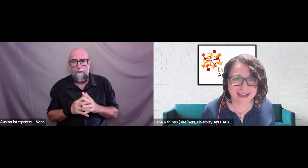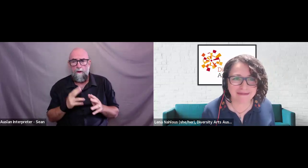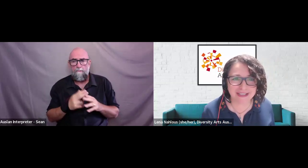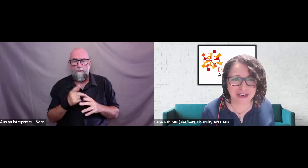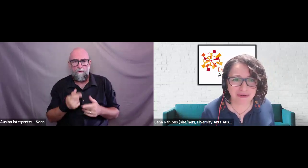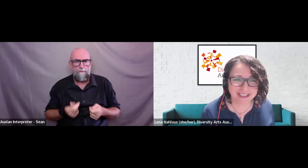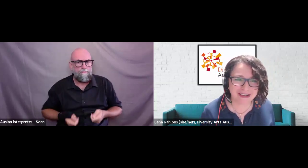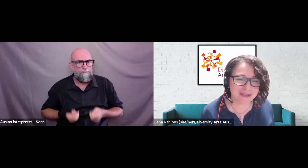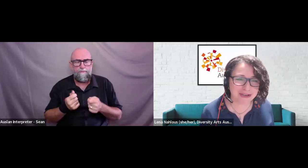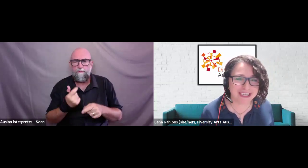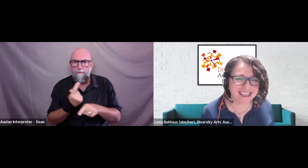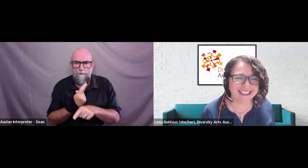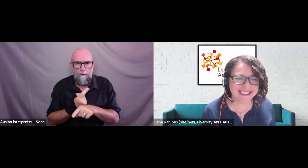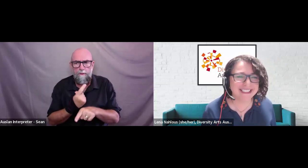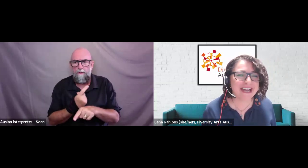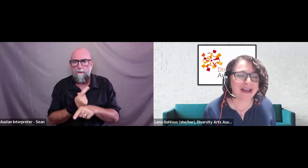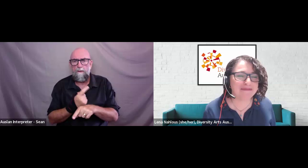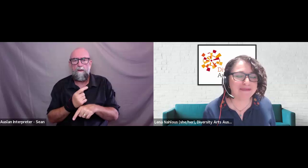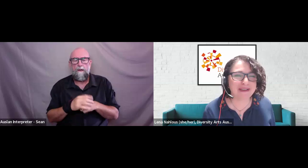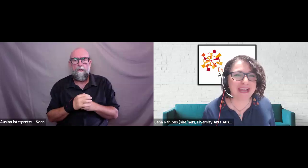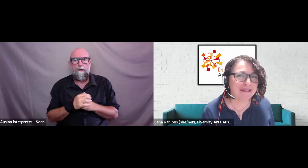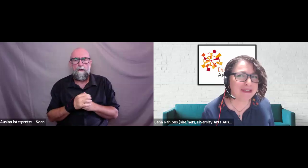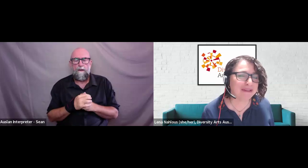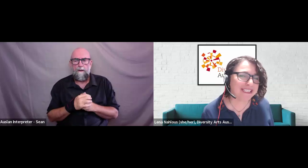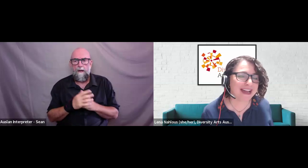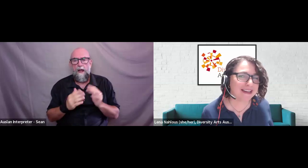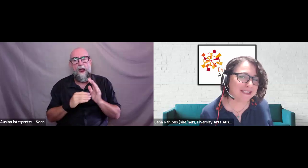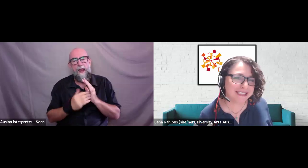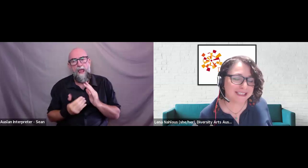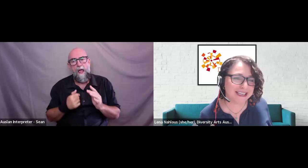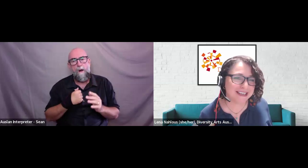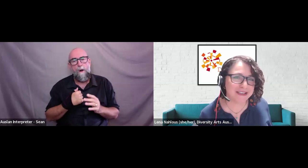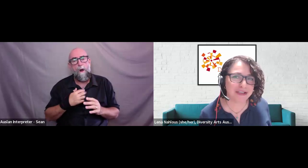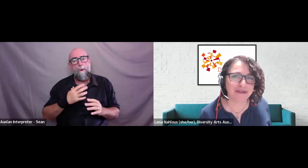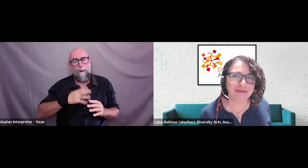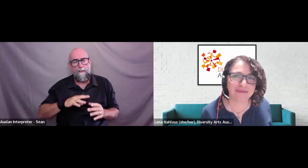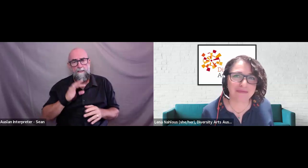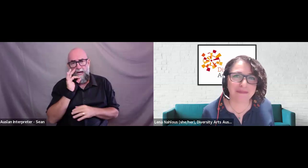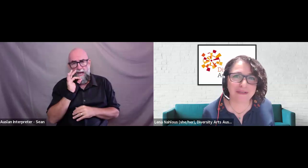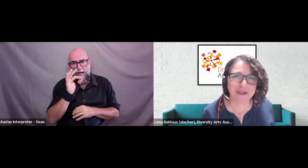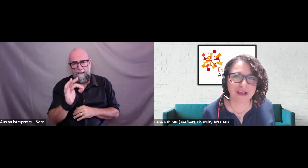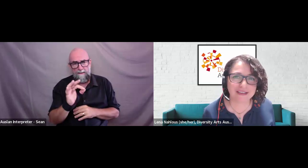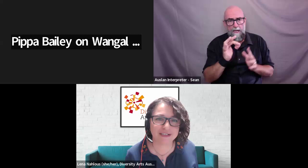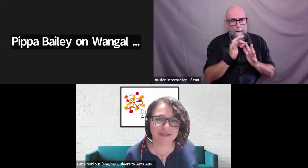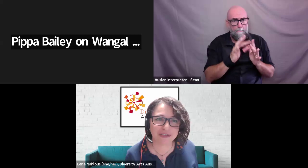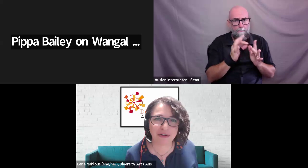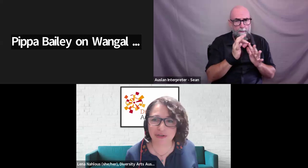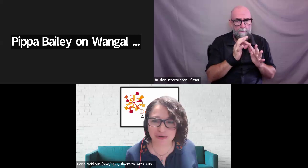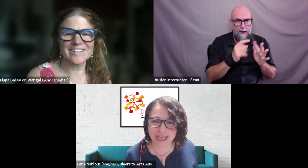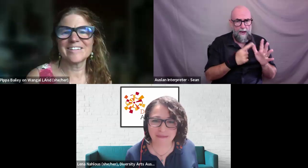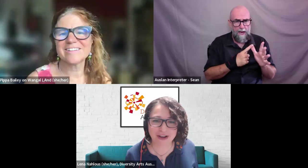Now I will ask Pippa if you would like to turn on your camera and James as well, I will ask you